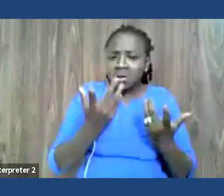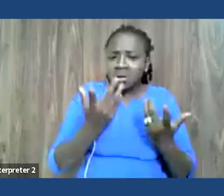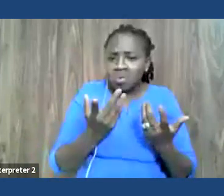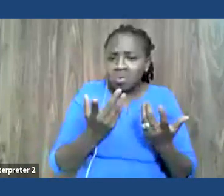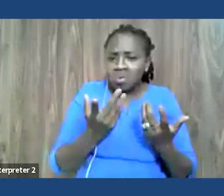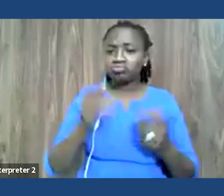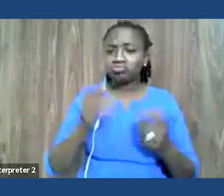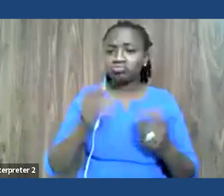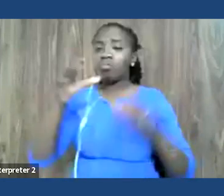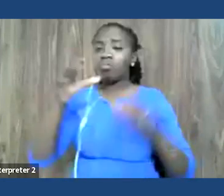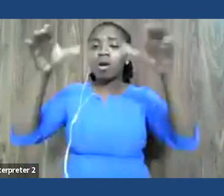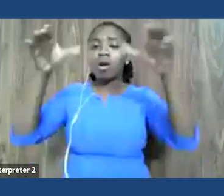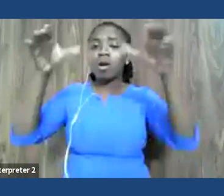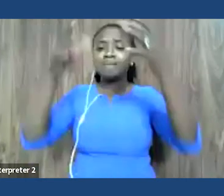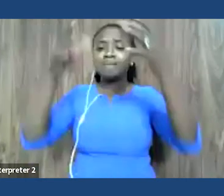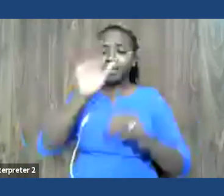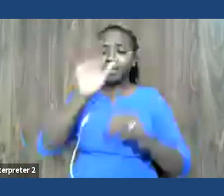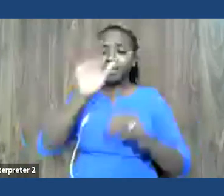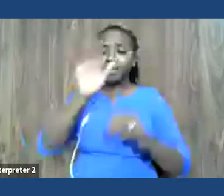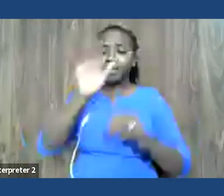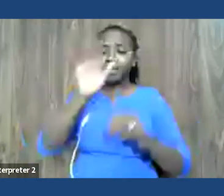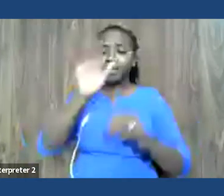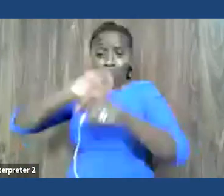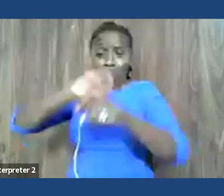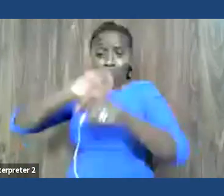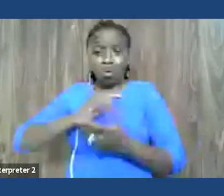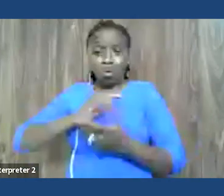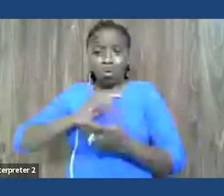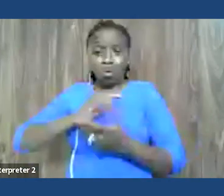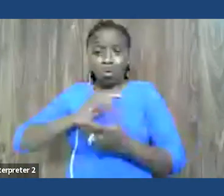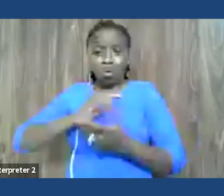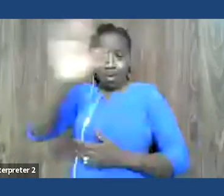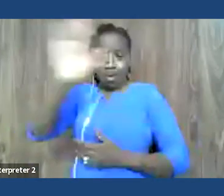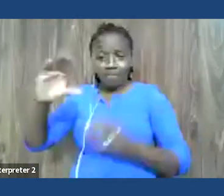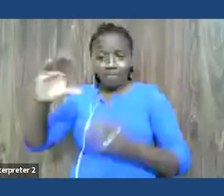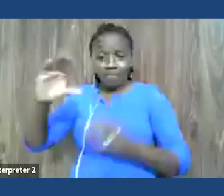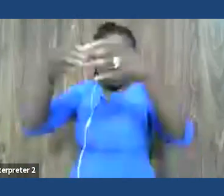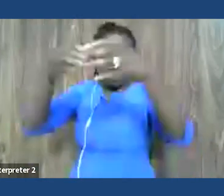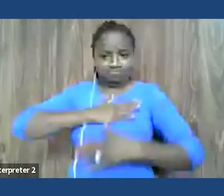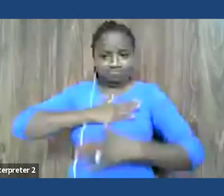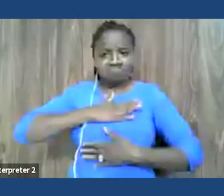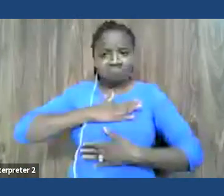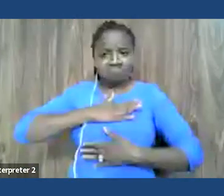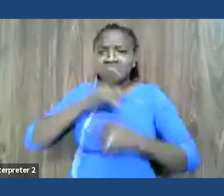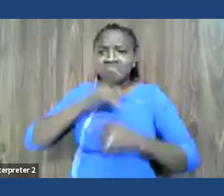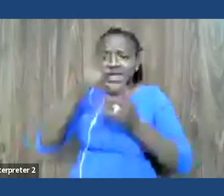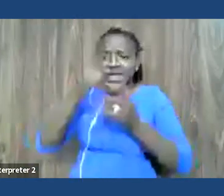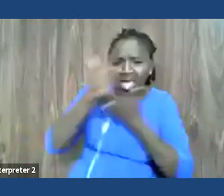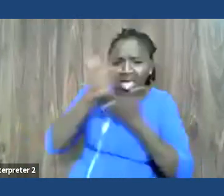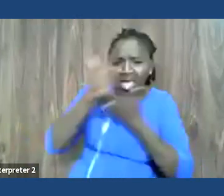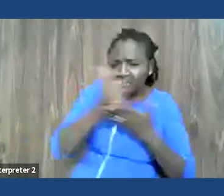sector's responsibility in a legal framework encourage positive behaviors.